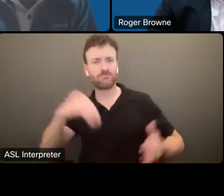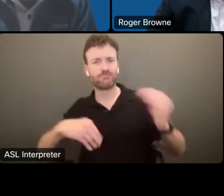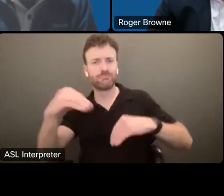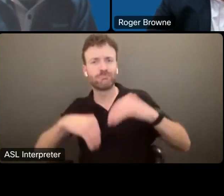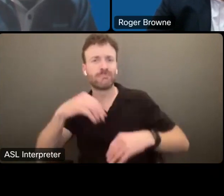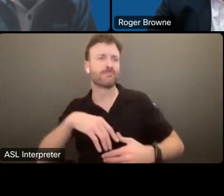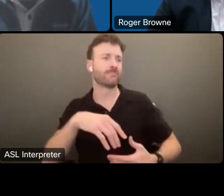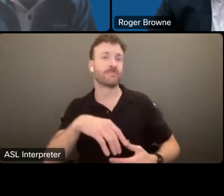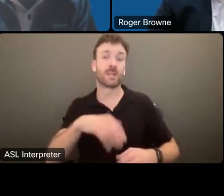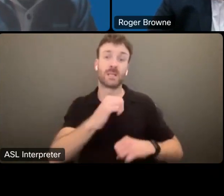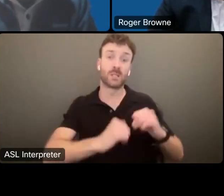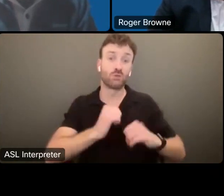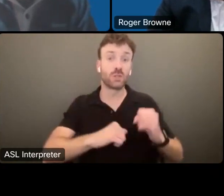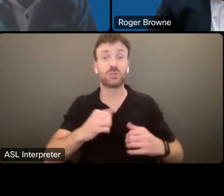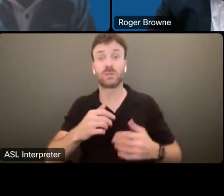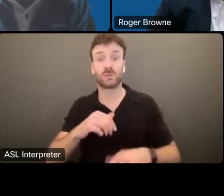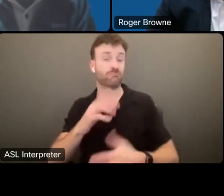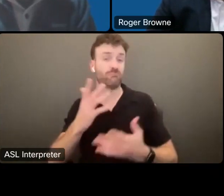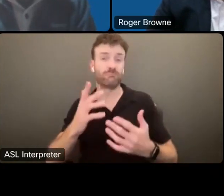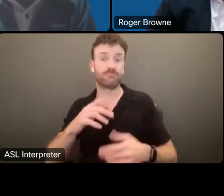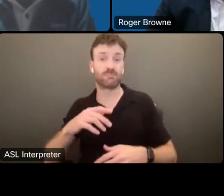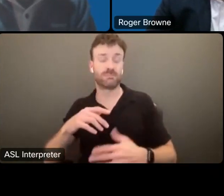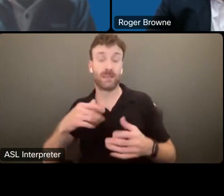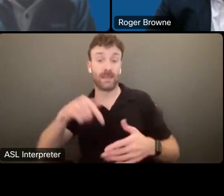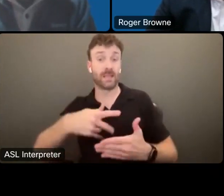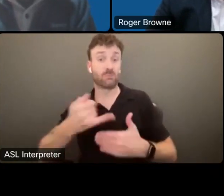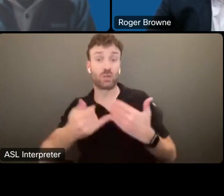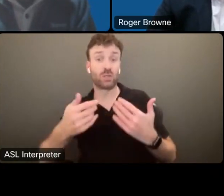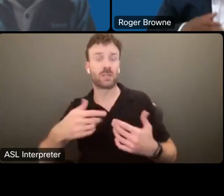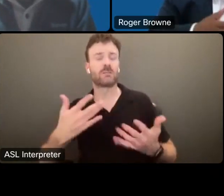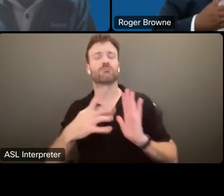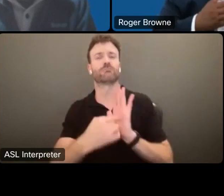doing work on the right-of-way that this project has kind of uncovered the need for us to basically